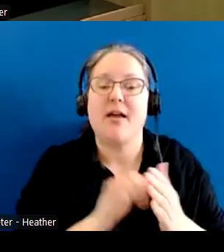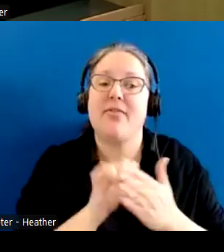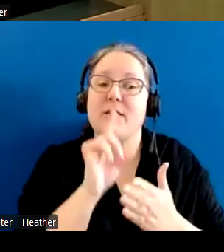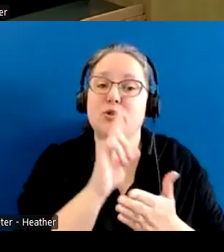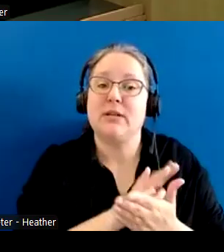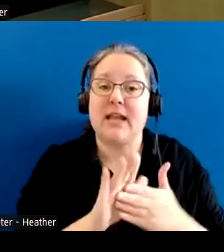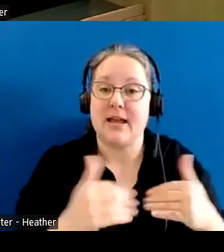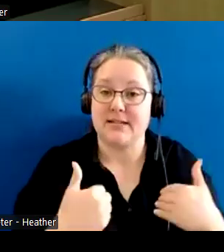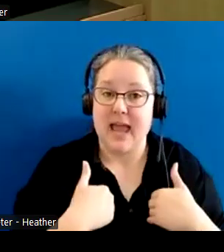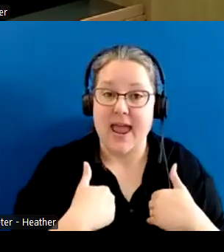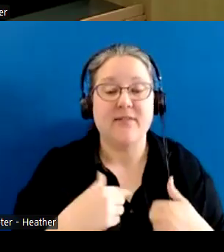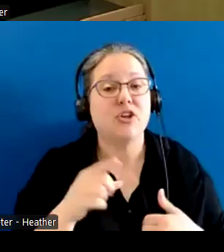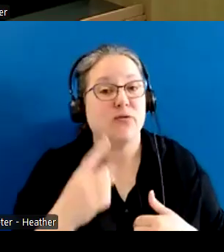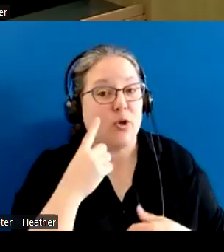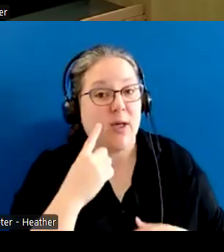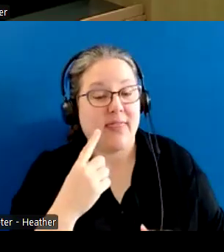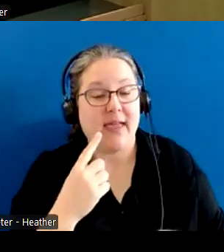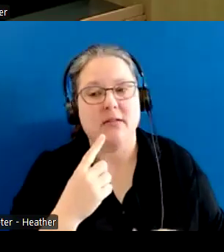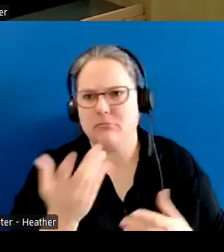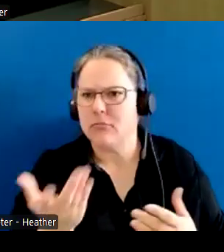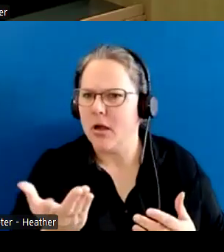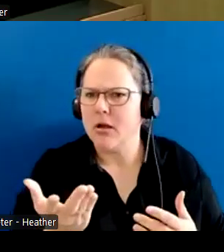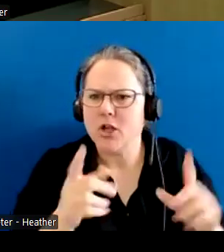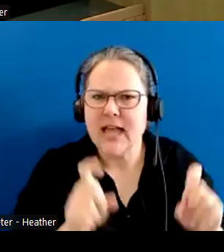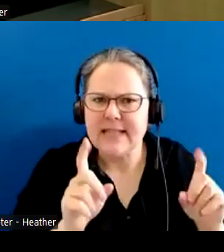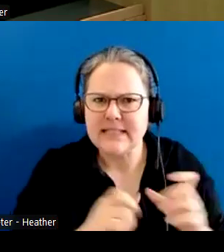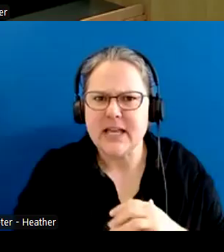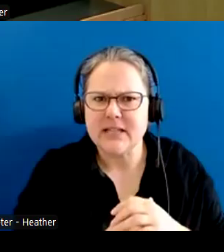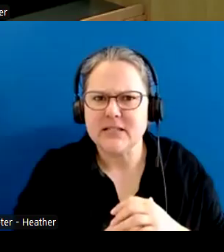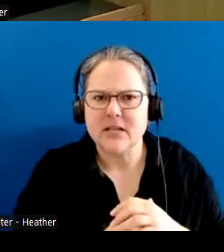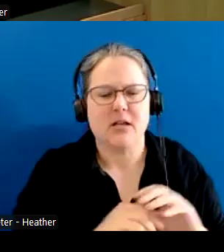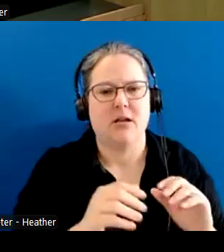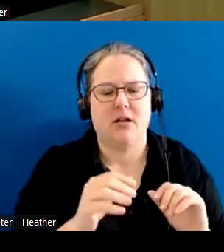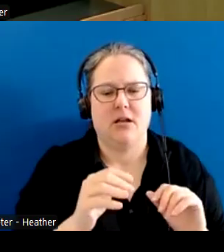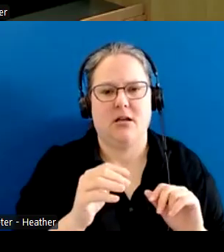nice to have. So if you could think of one, you know, by all means test it, but if it